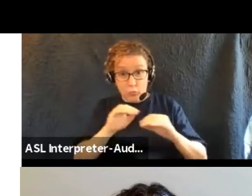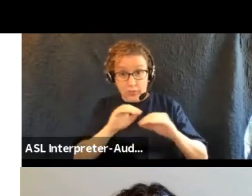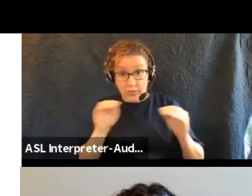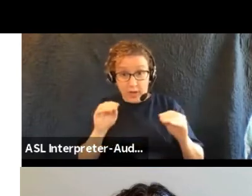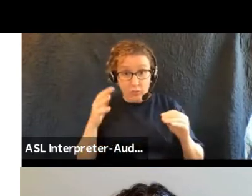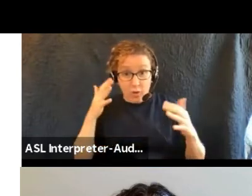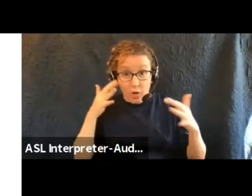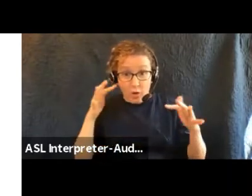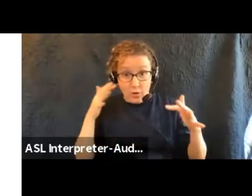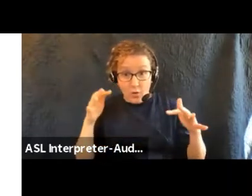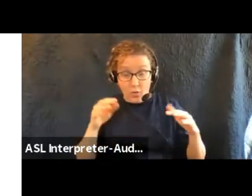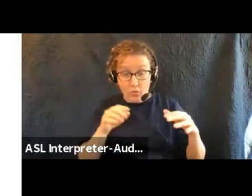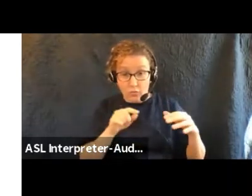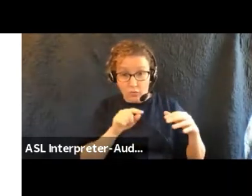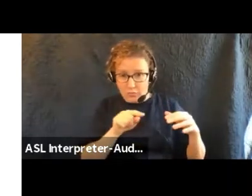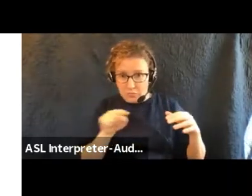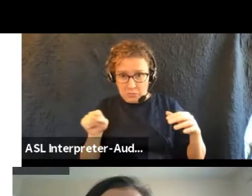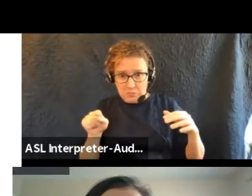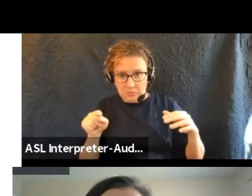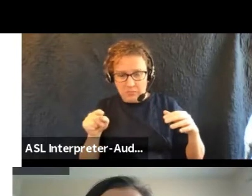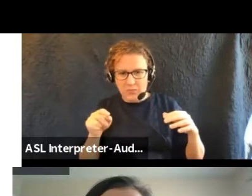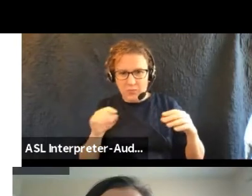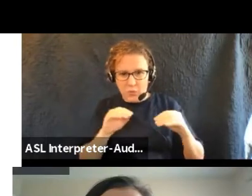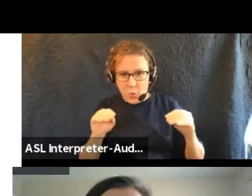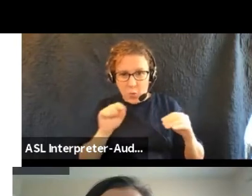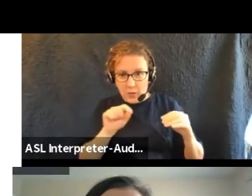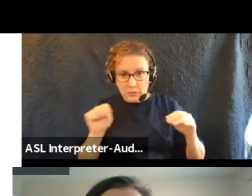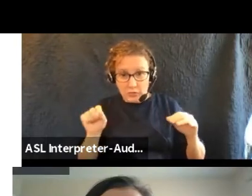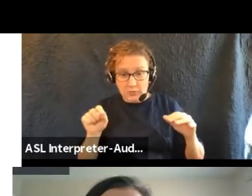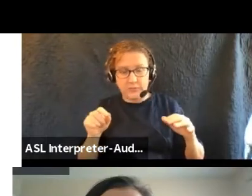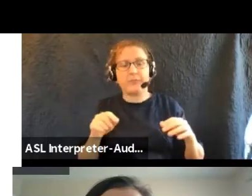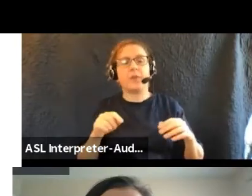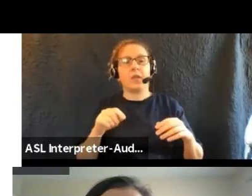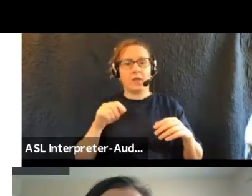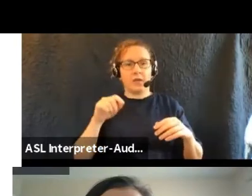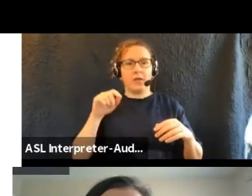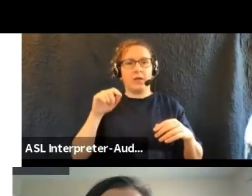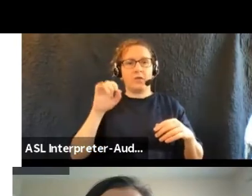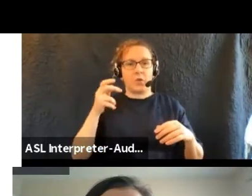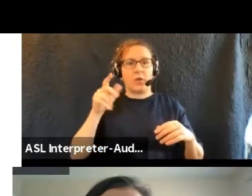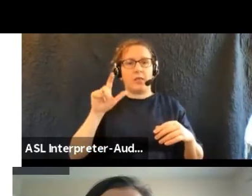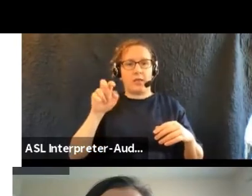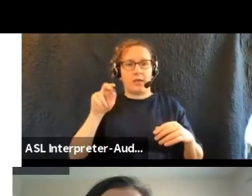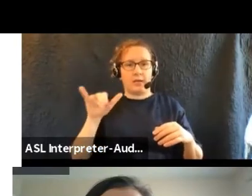Yeah, the other thing also, someone had asked in the chat, I can answer